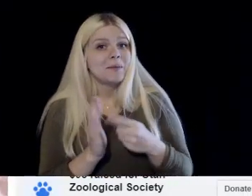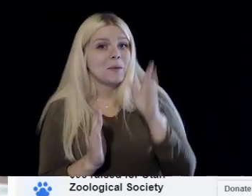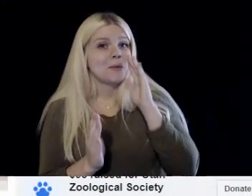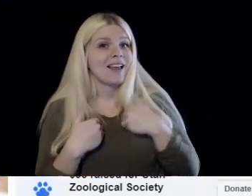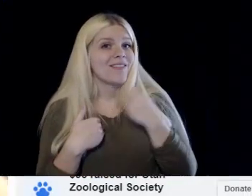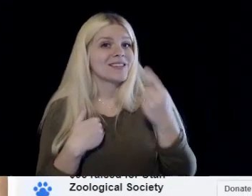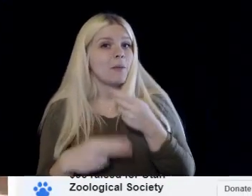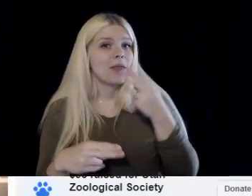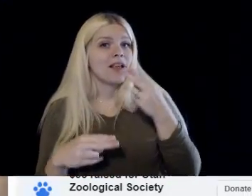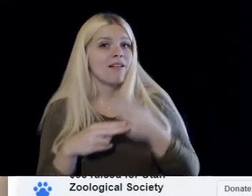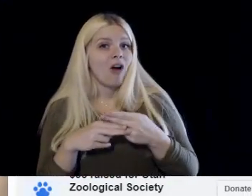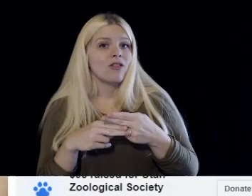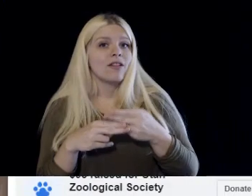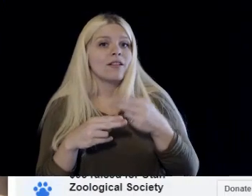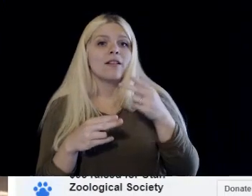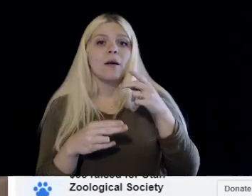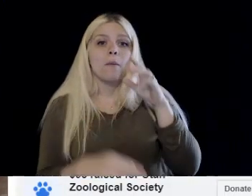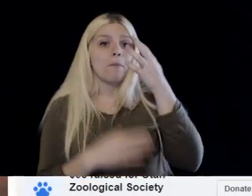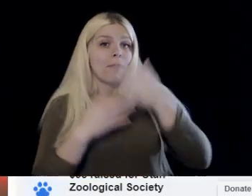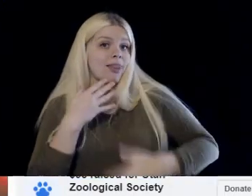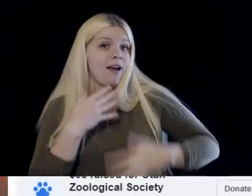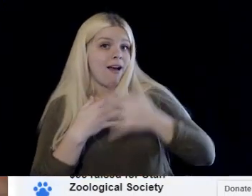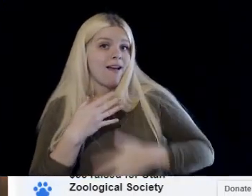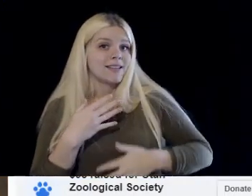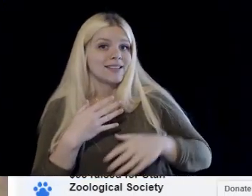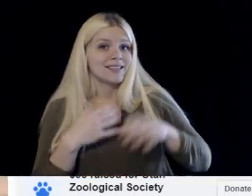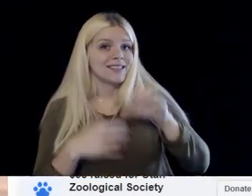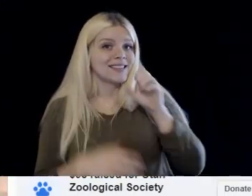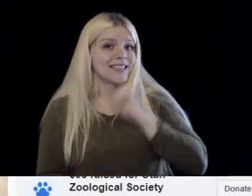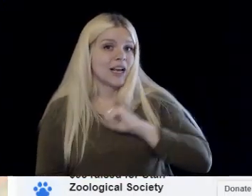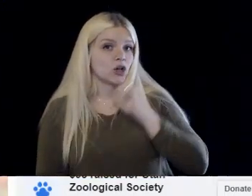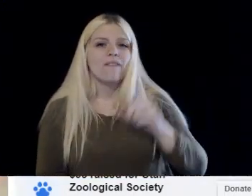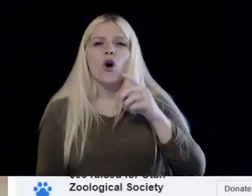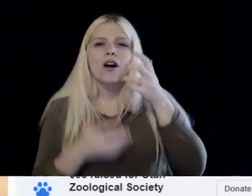Because tigers are, of course, notorious meat eaters, as well.